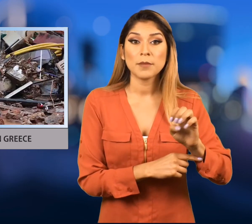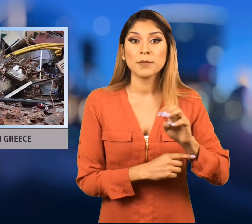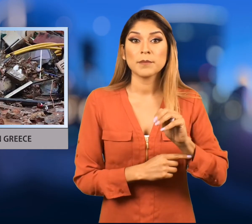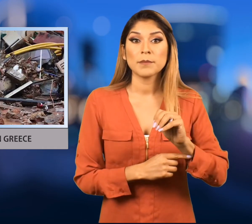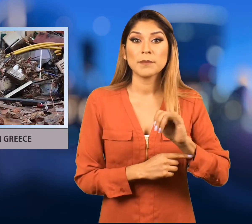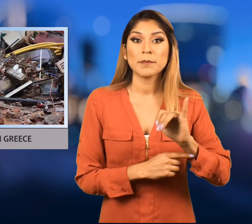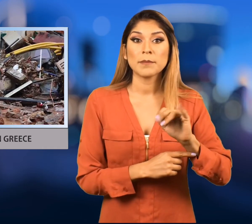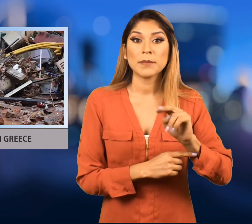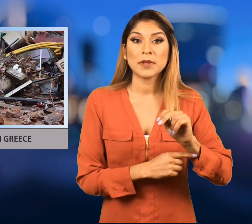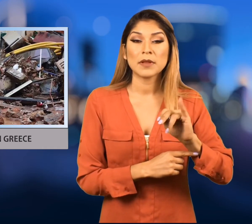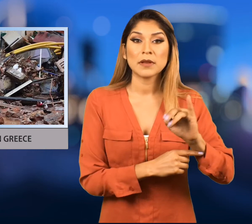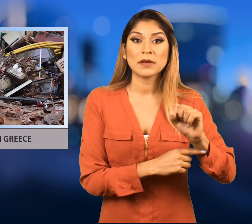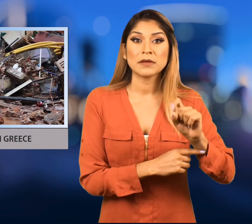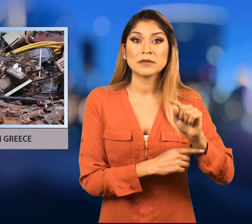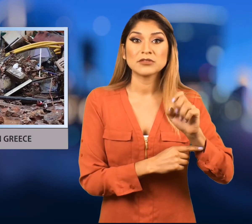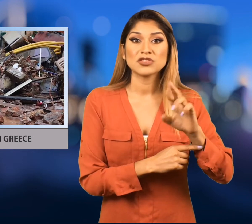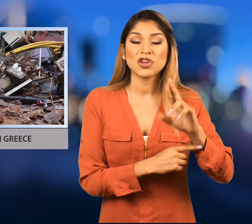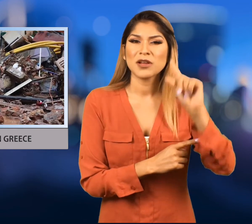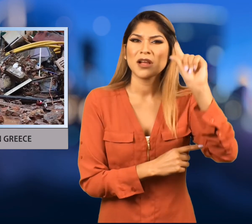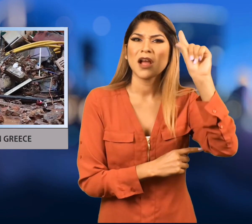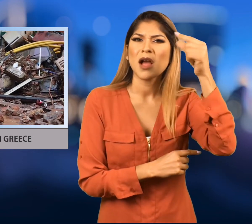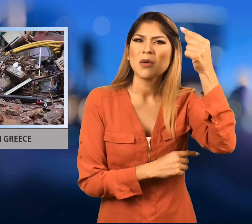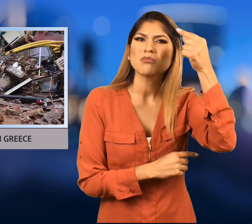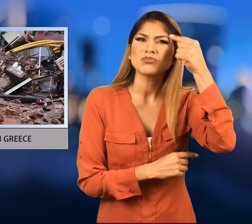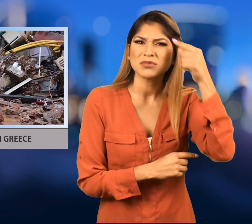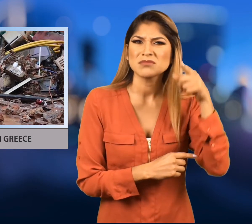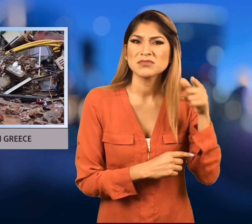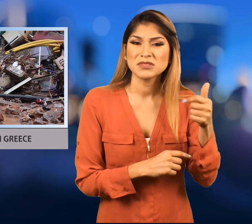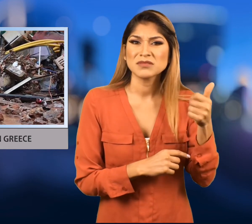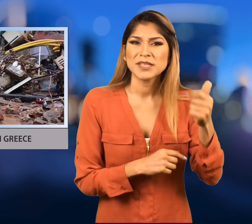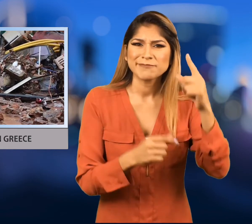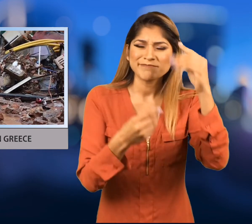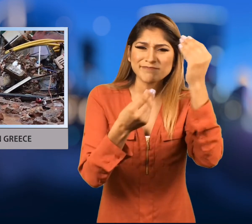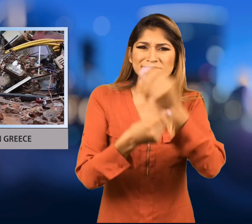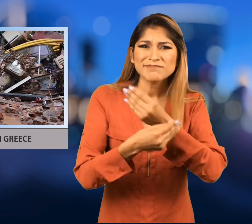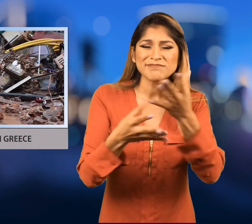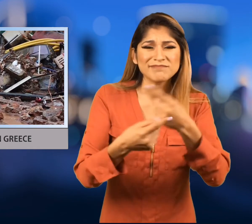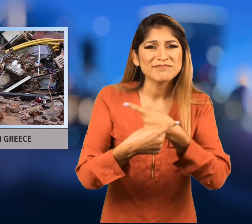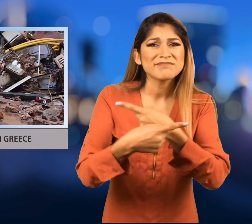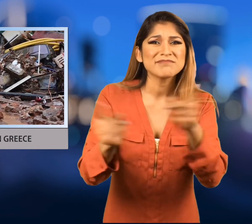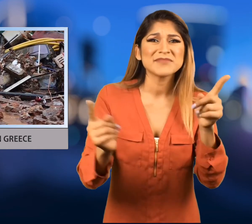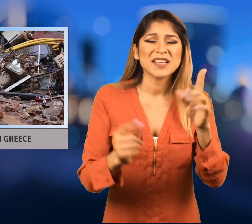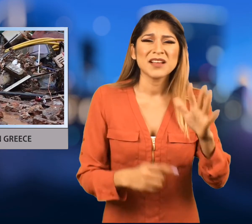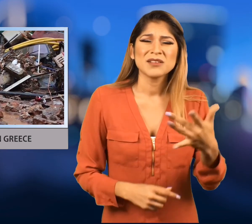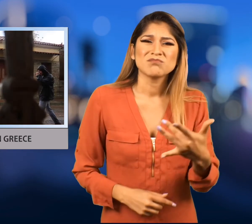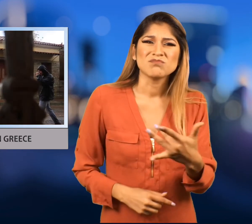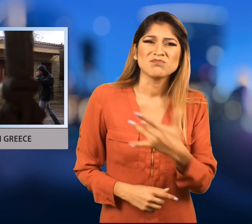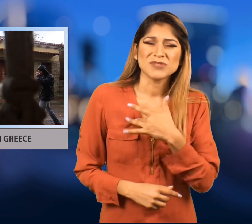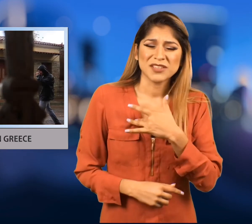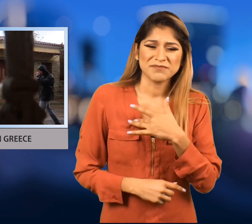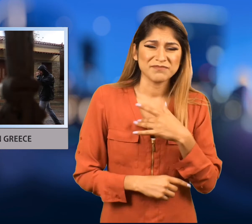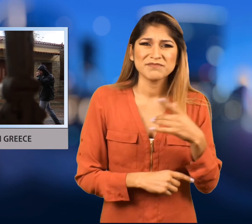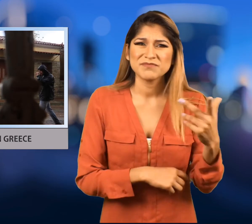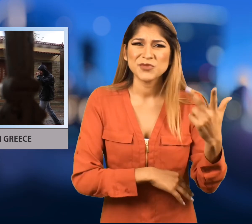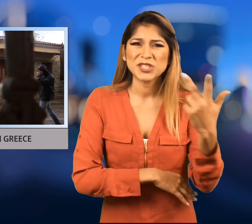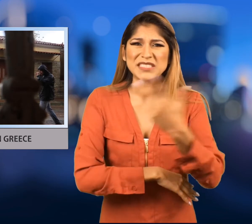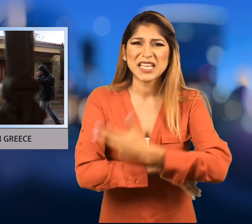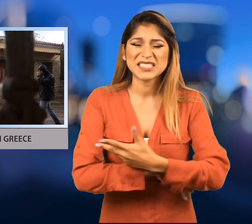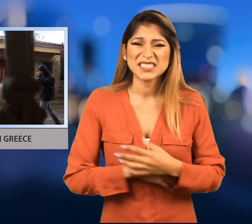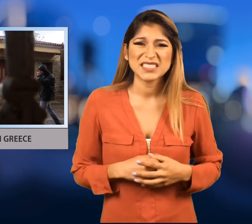announced three days of mourning.